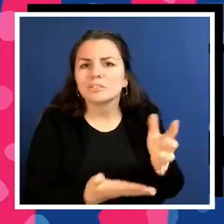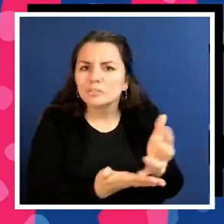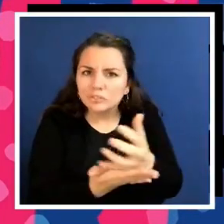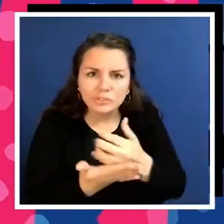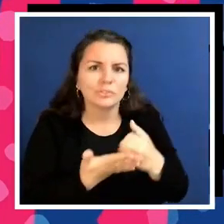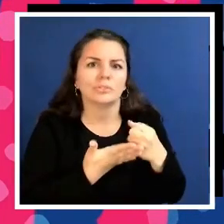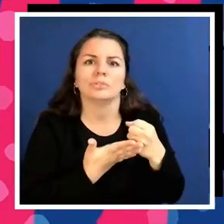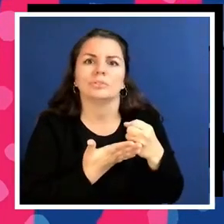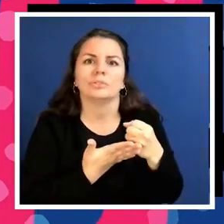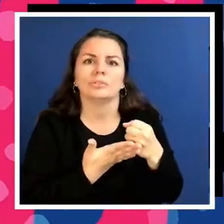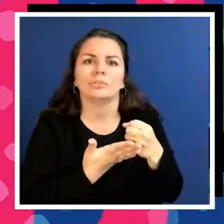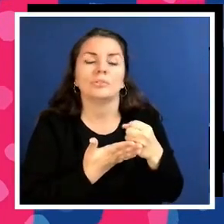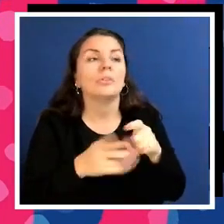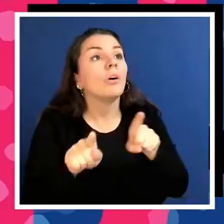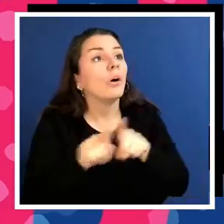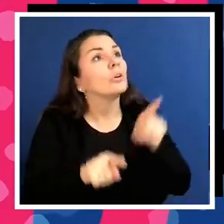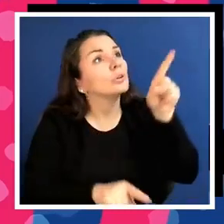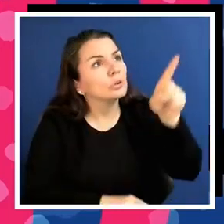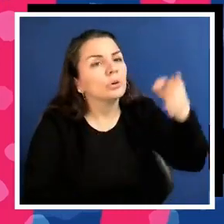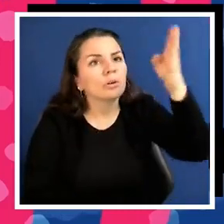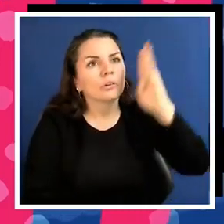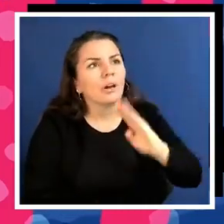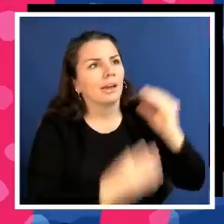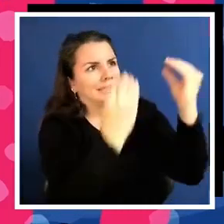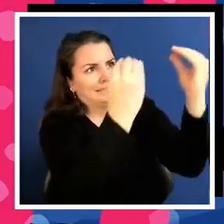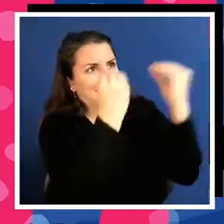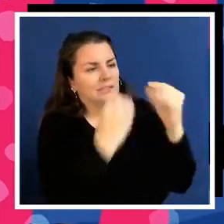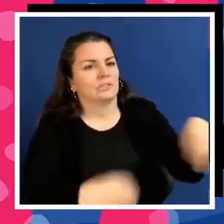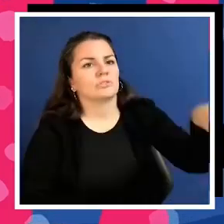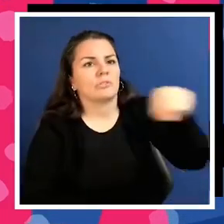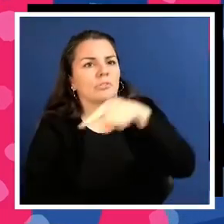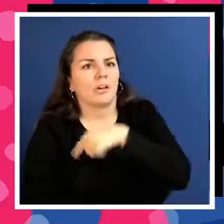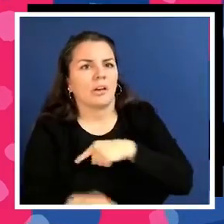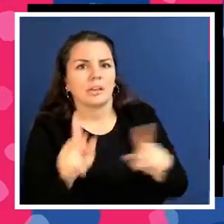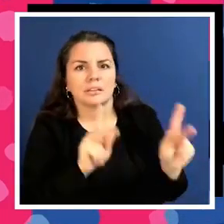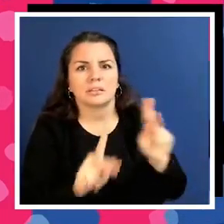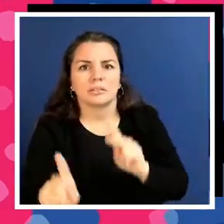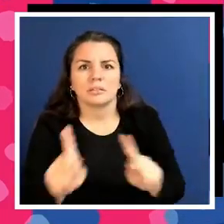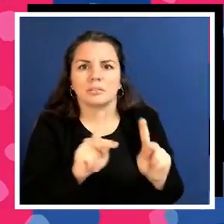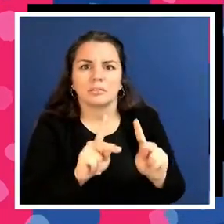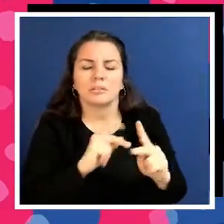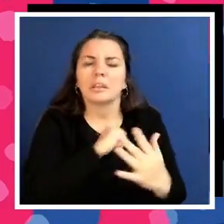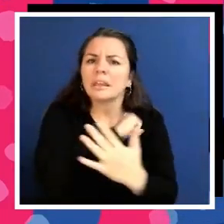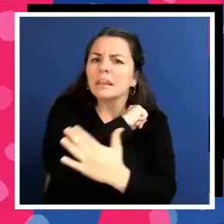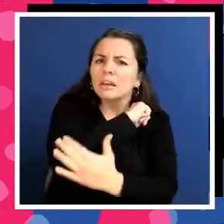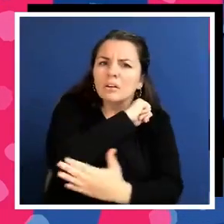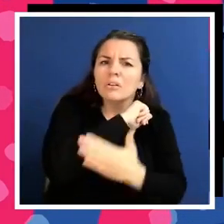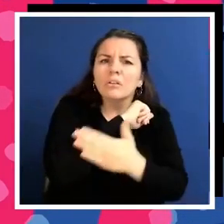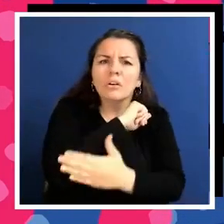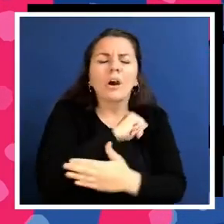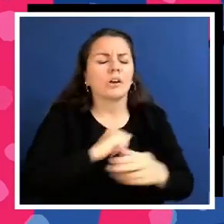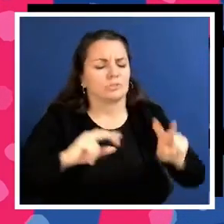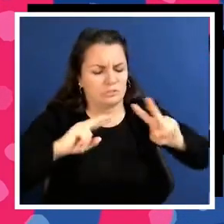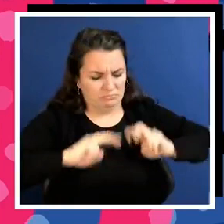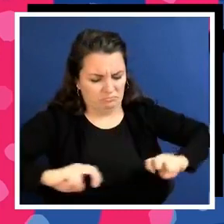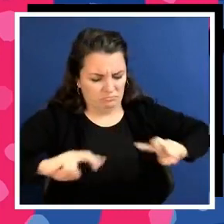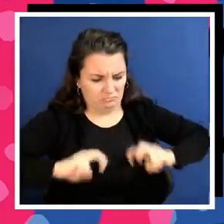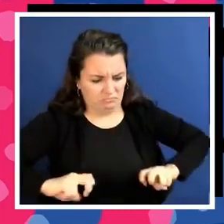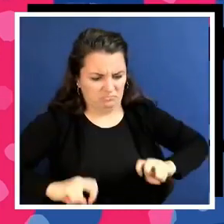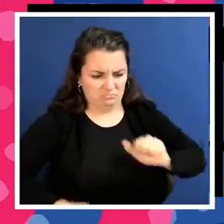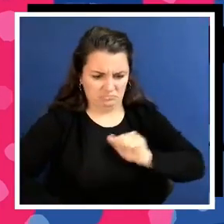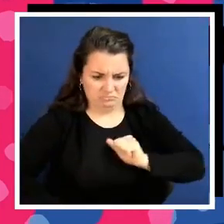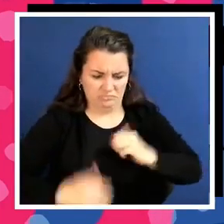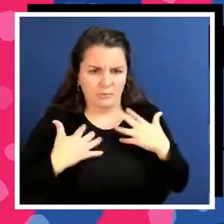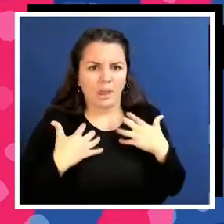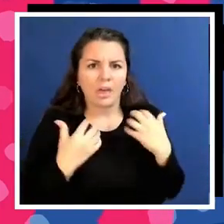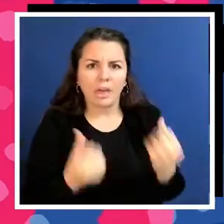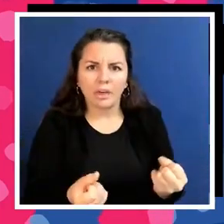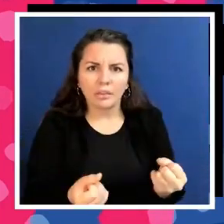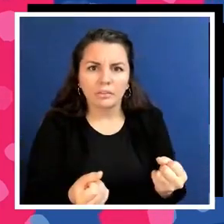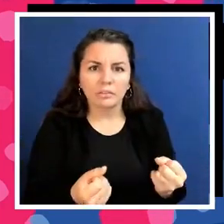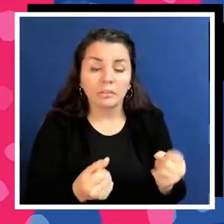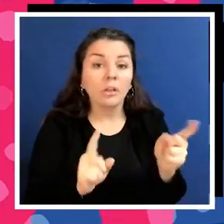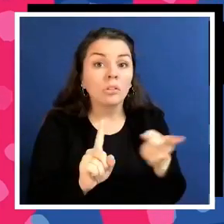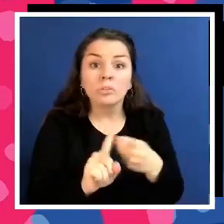THEY DESERVE A BETTER WORLD, A